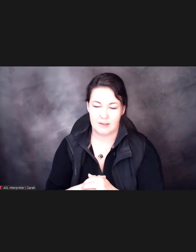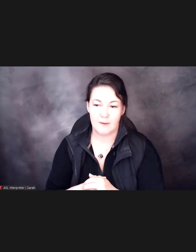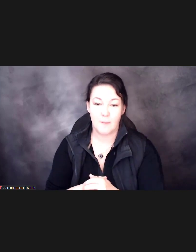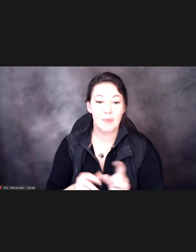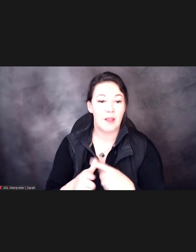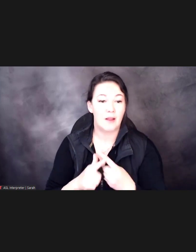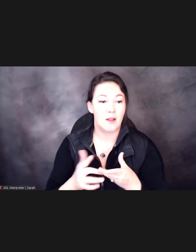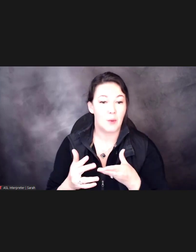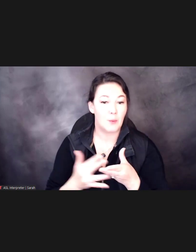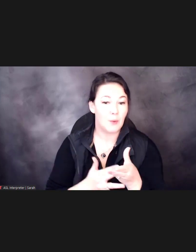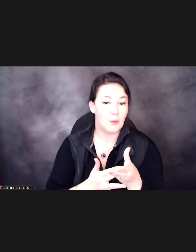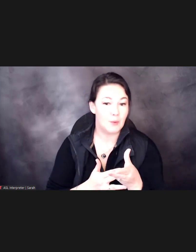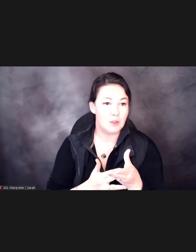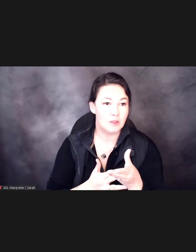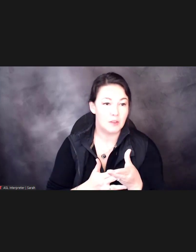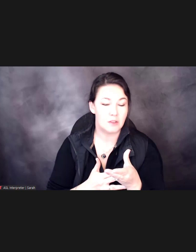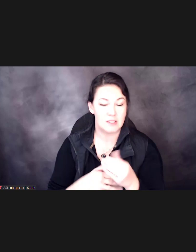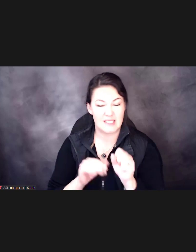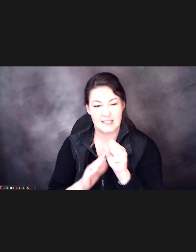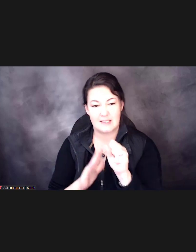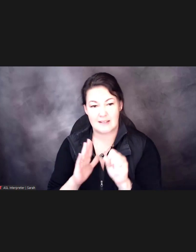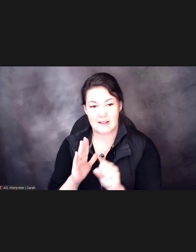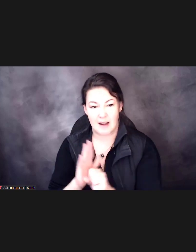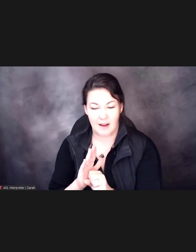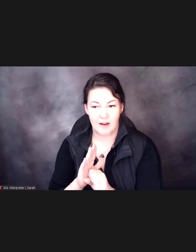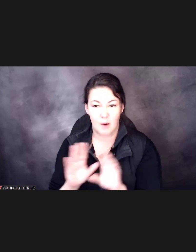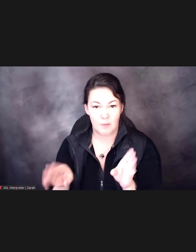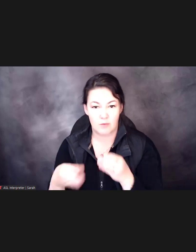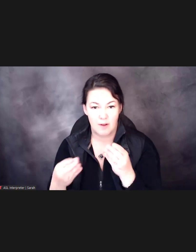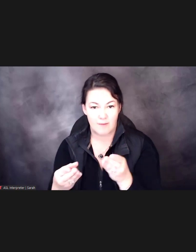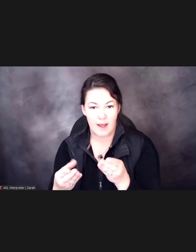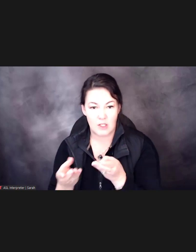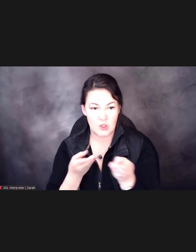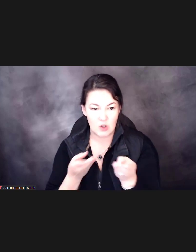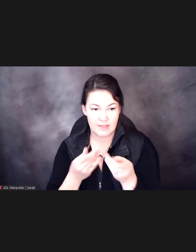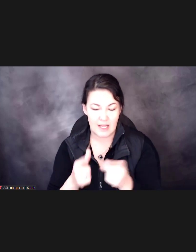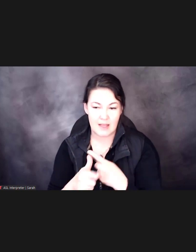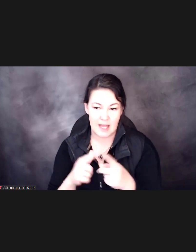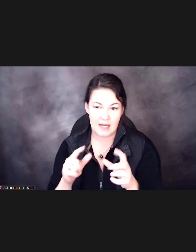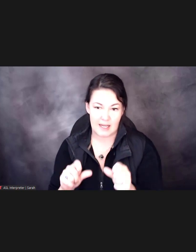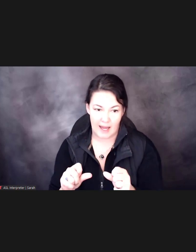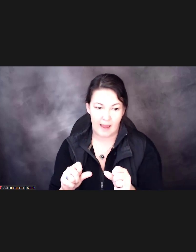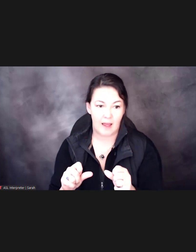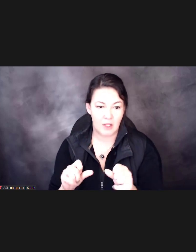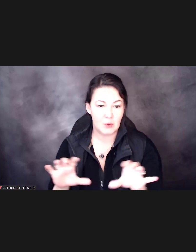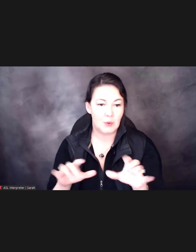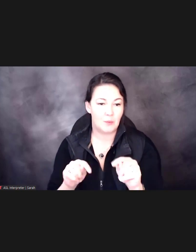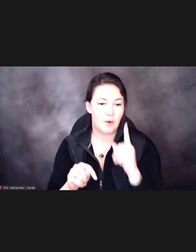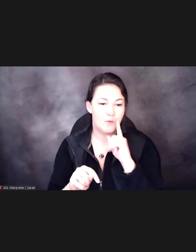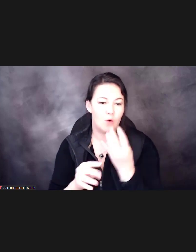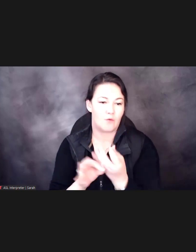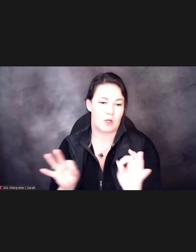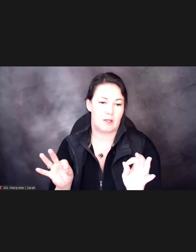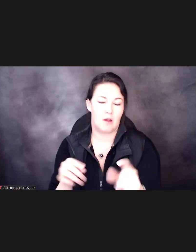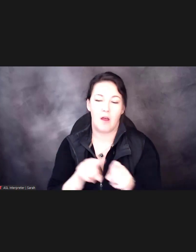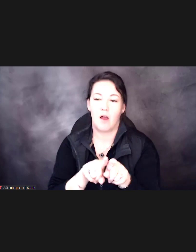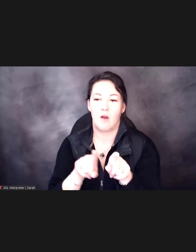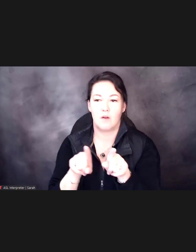and, then, through, um, you know, state-provided services, they can be provided at no charge.